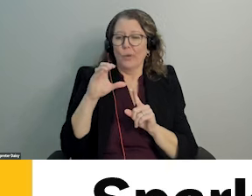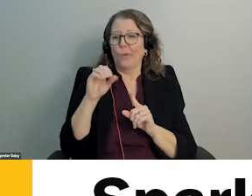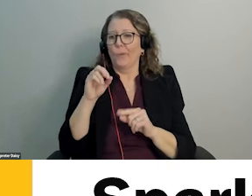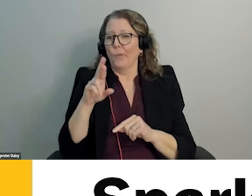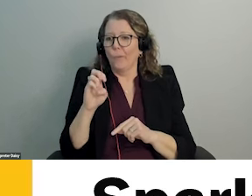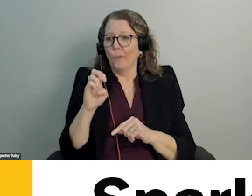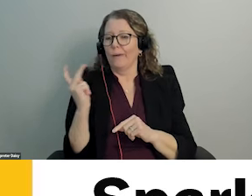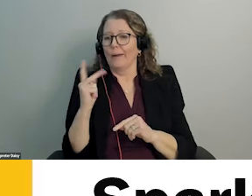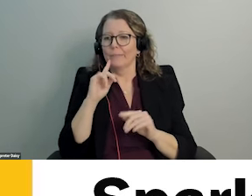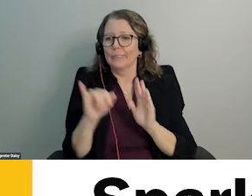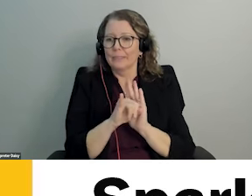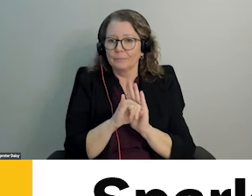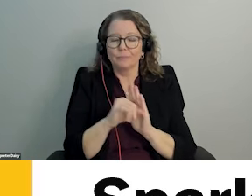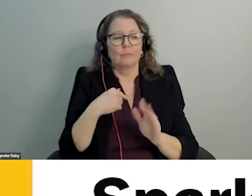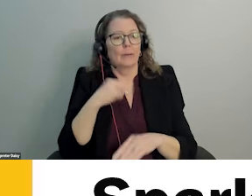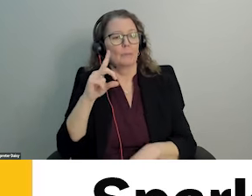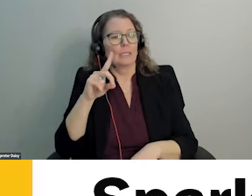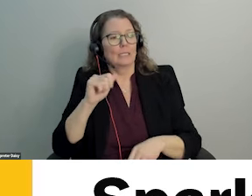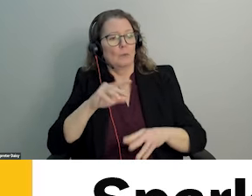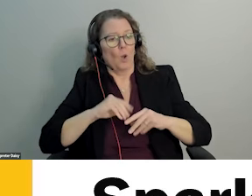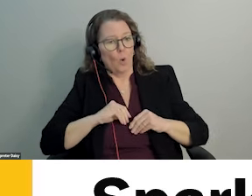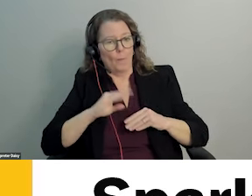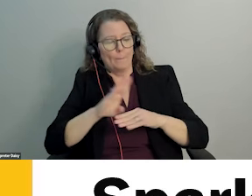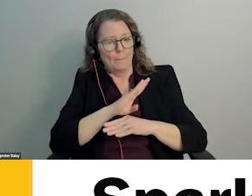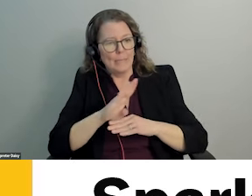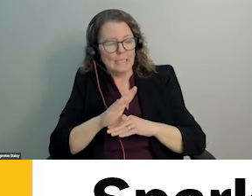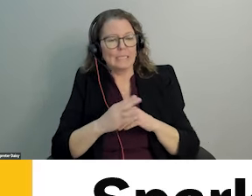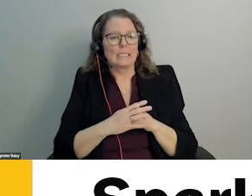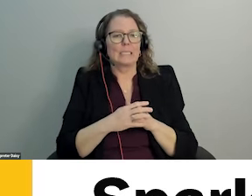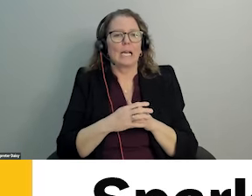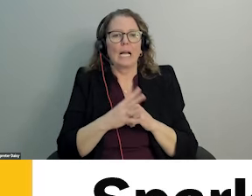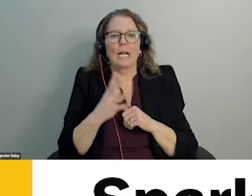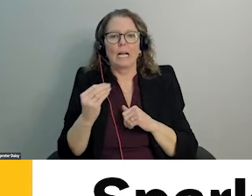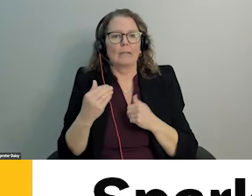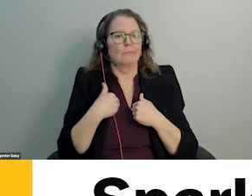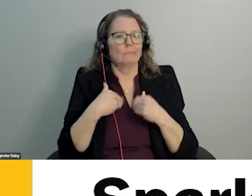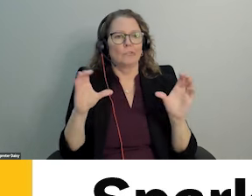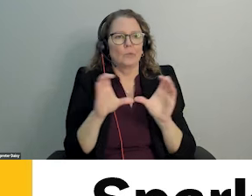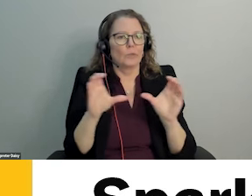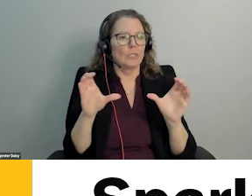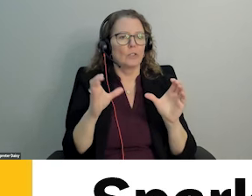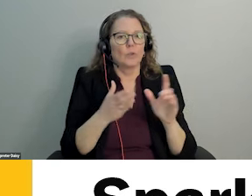I'm a disability-owned business with disability in. I have credentials through IAAP